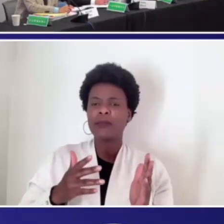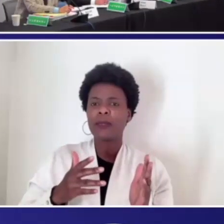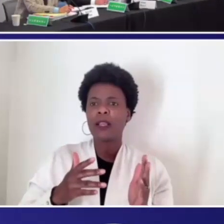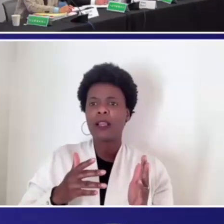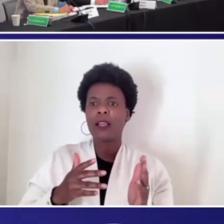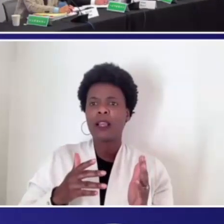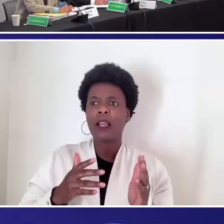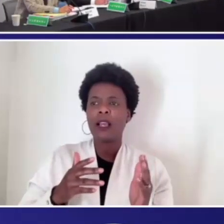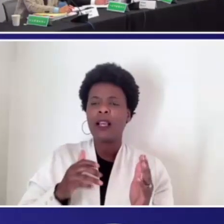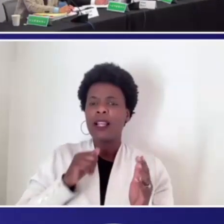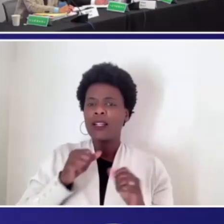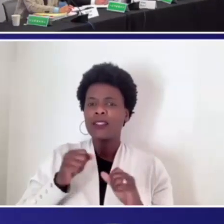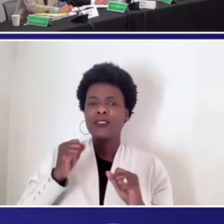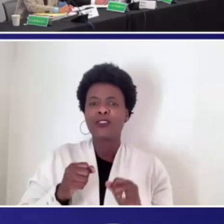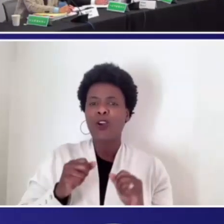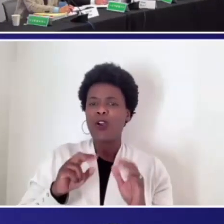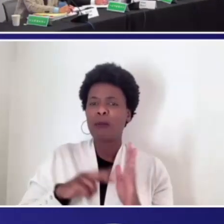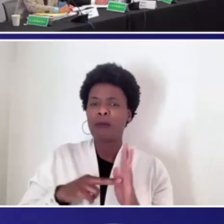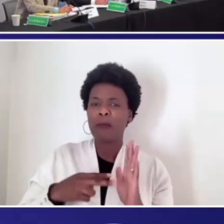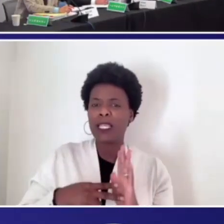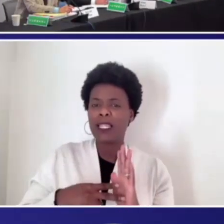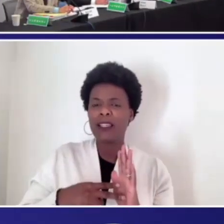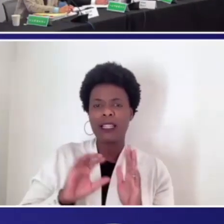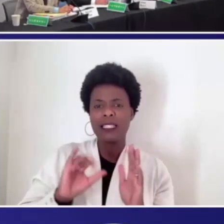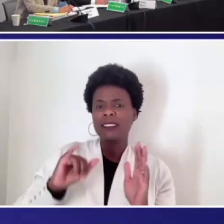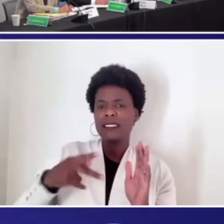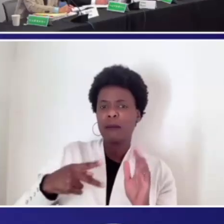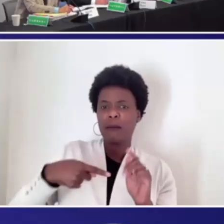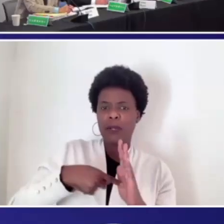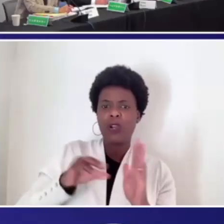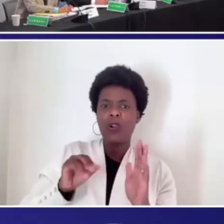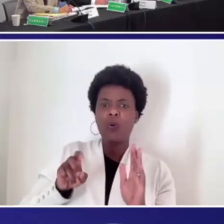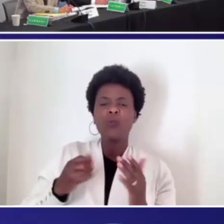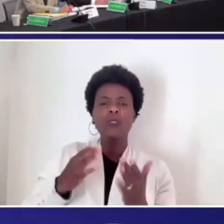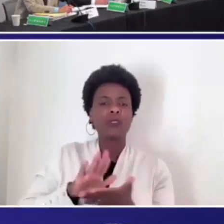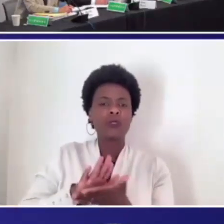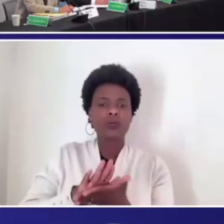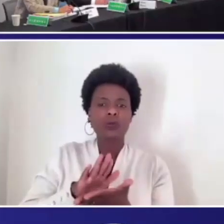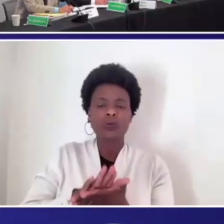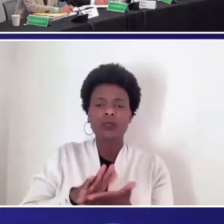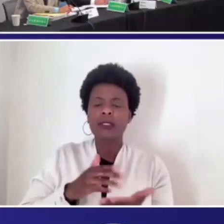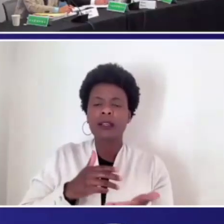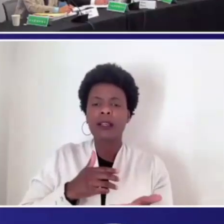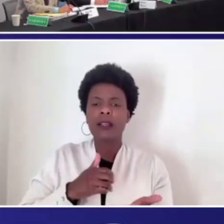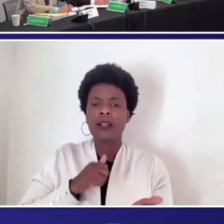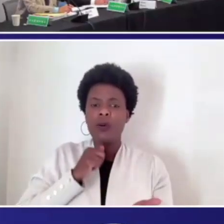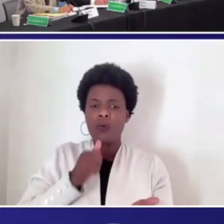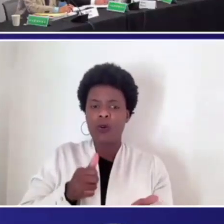thing, the CIP codes, that schools were not necessarily, like, completely accurate on.